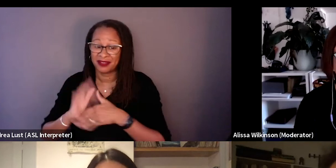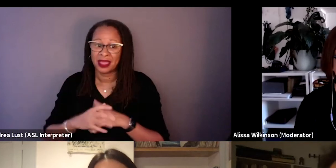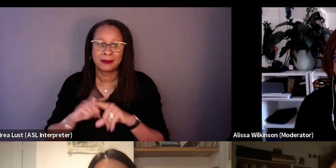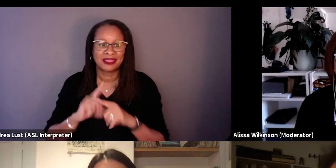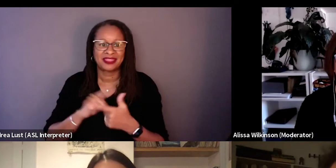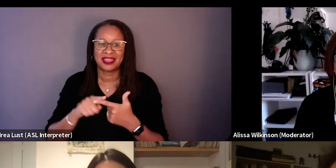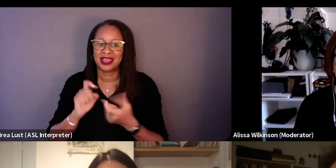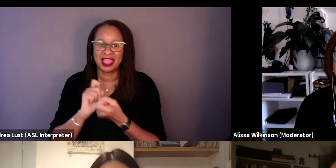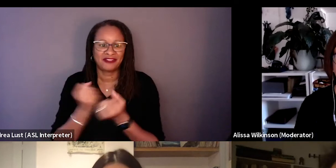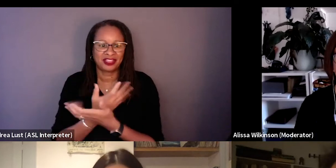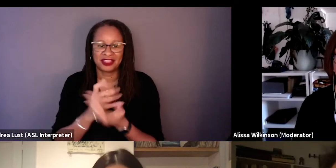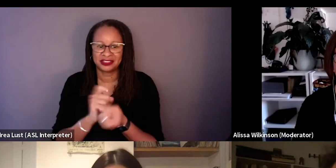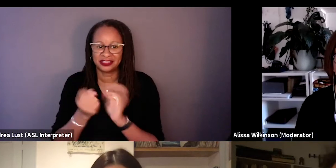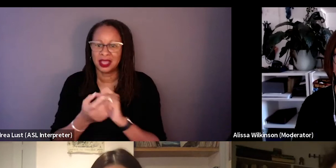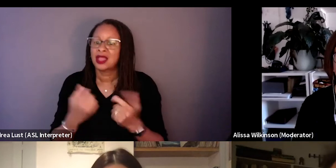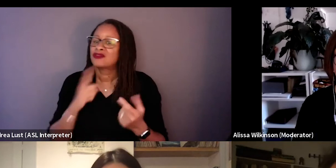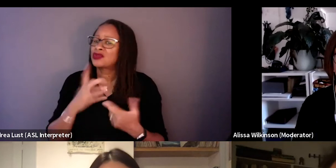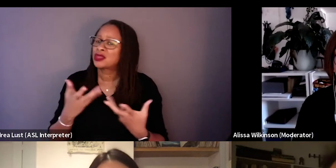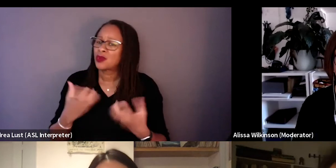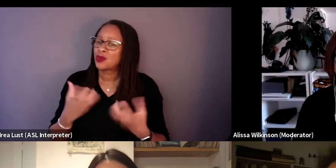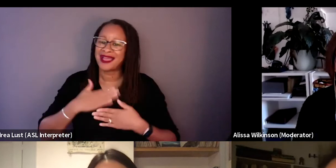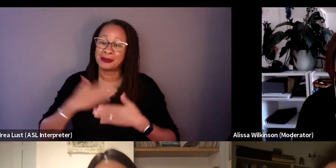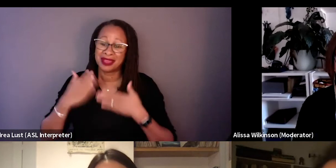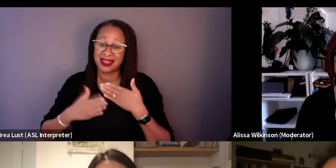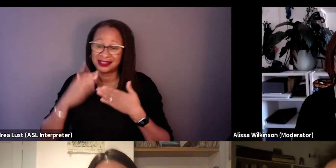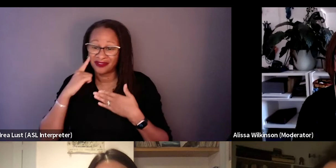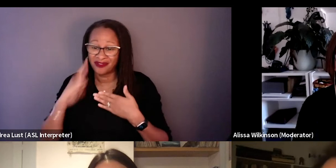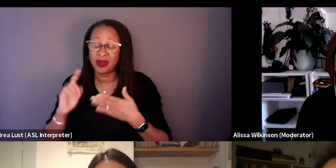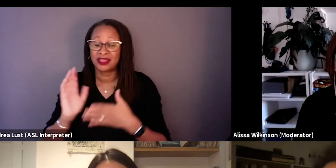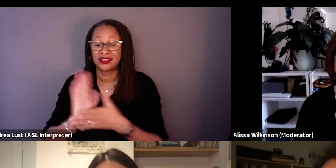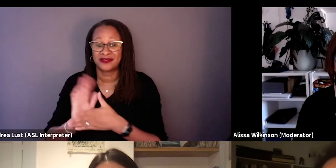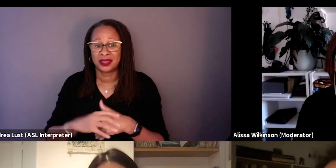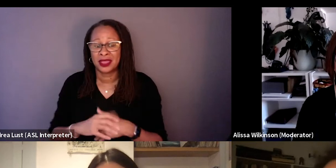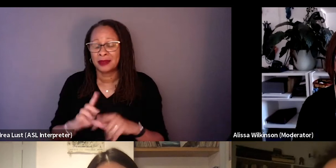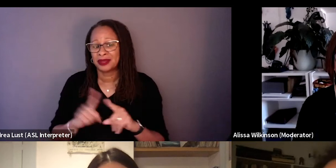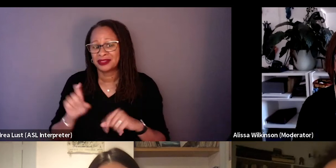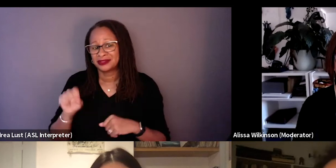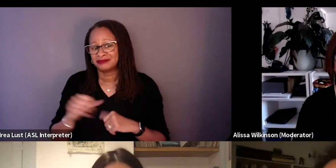We really wanted a happy ending for the film. Mm hmm. But then, yeah, the government collapsed.